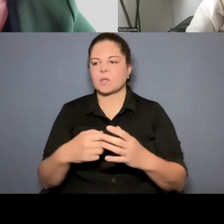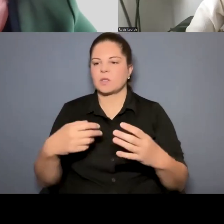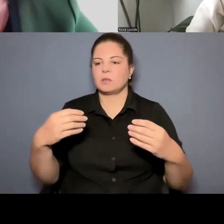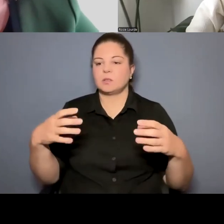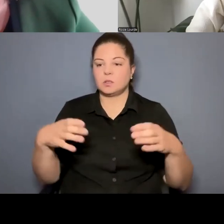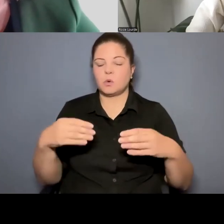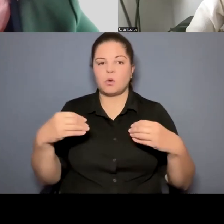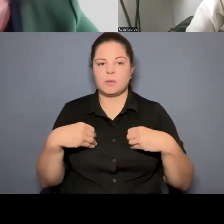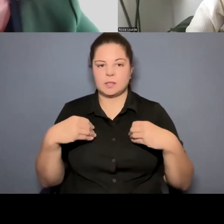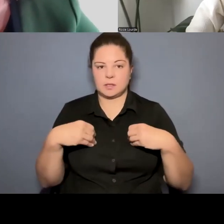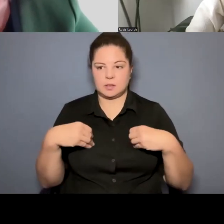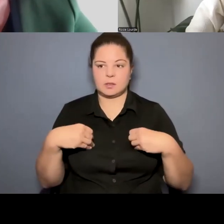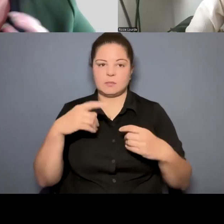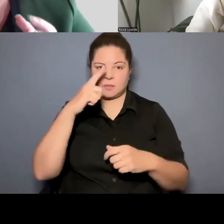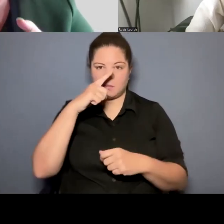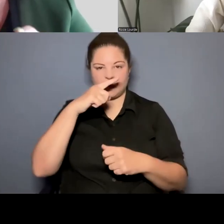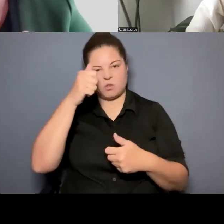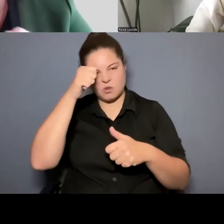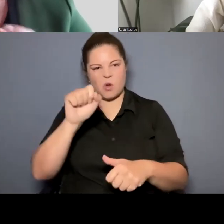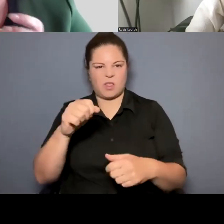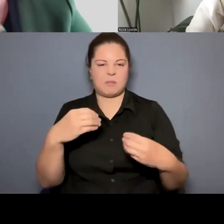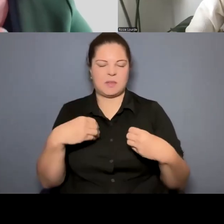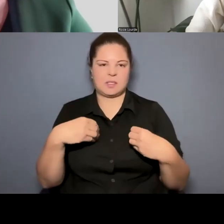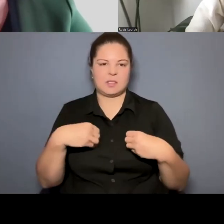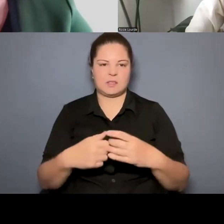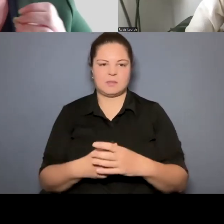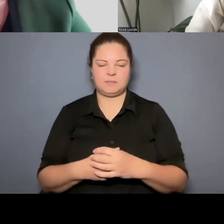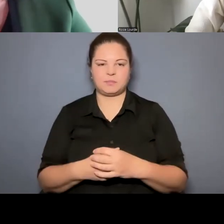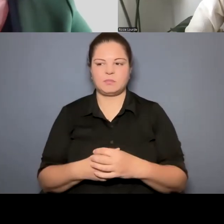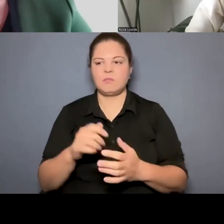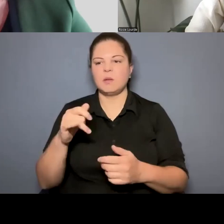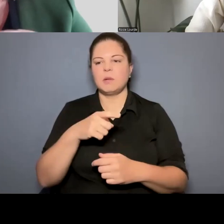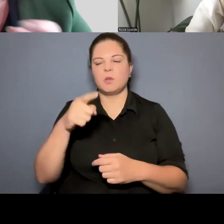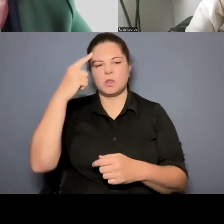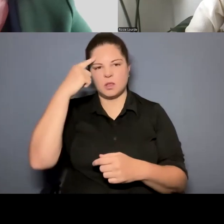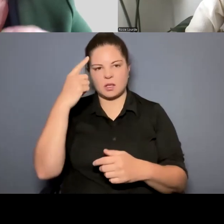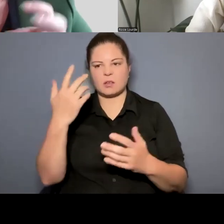business people know their businesses, you might think, I have staff moving around that maybe they